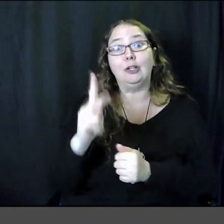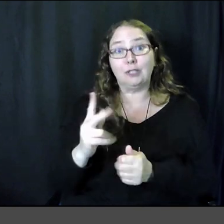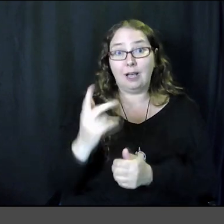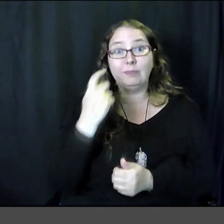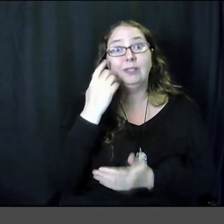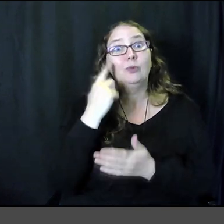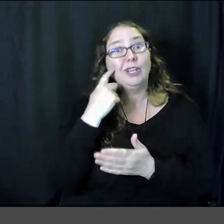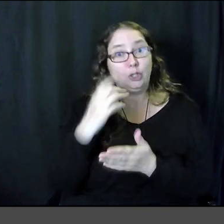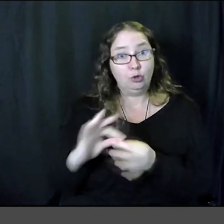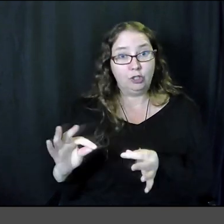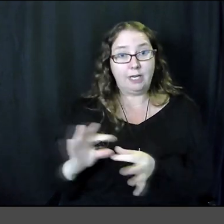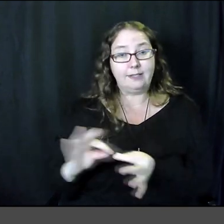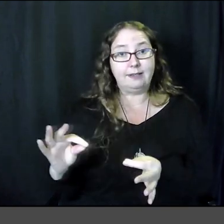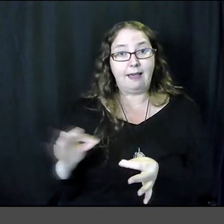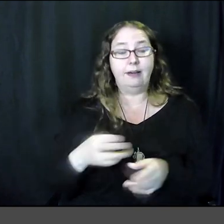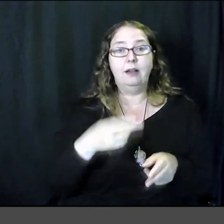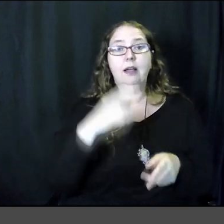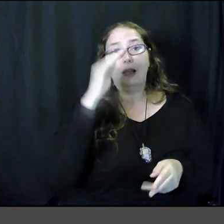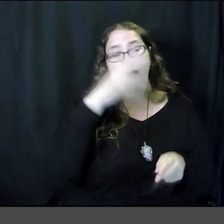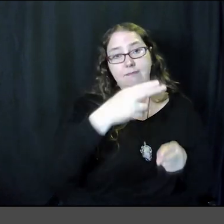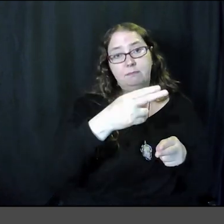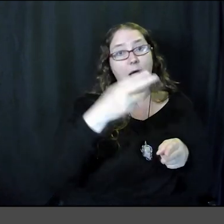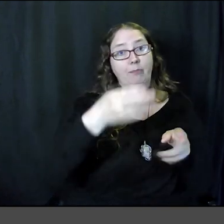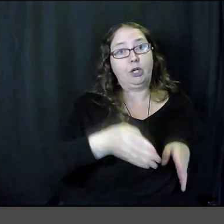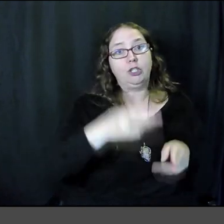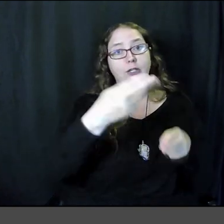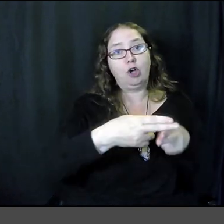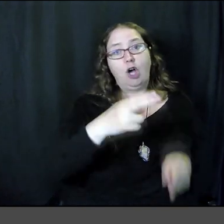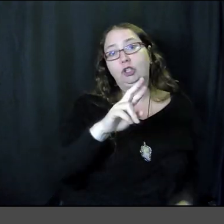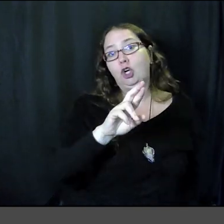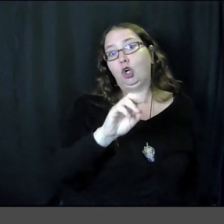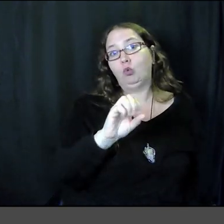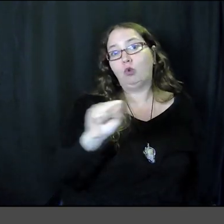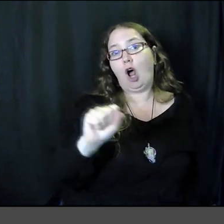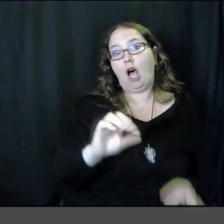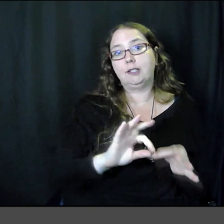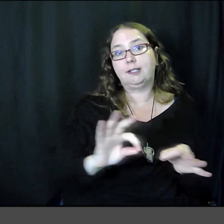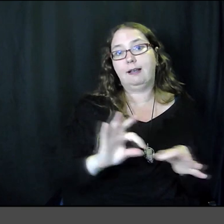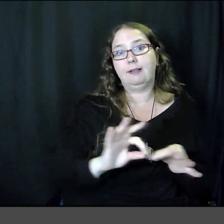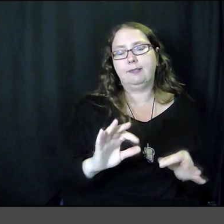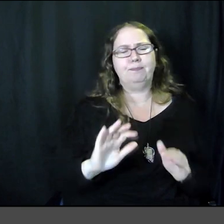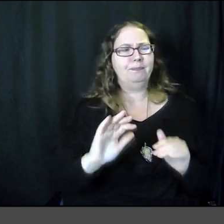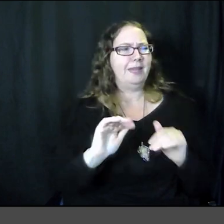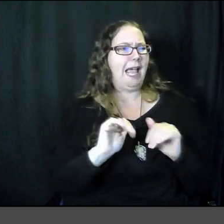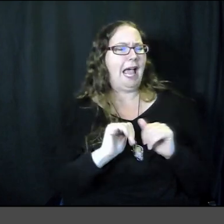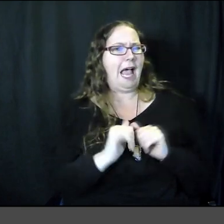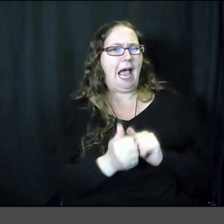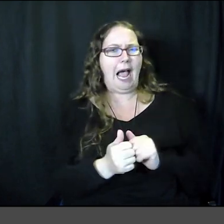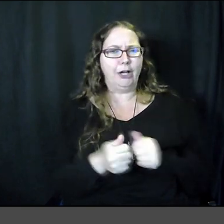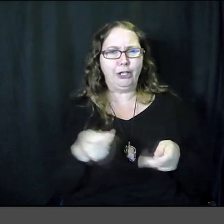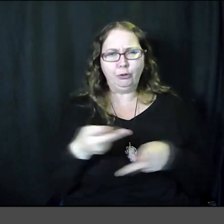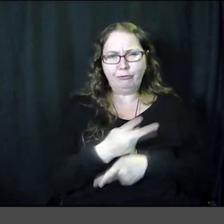ROSS, WHO SAYS, HOW DO YOU SQUARE THE IDEA OF THE HUMANITIES AS A UNITER